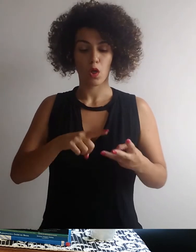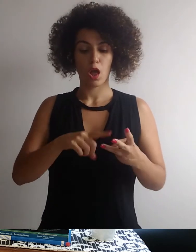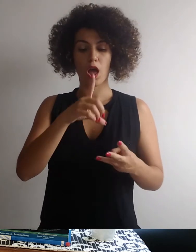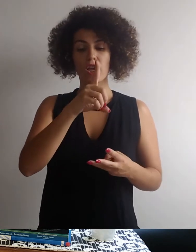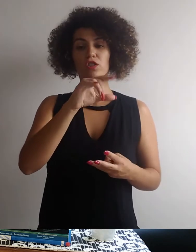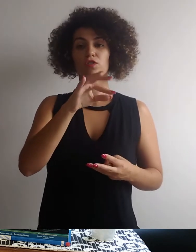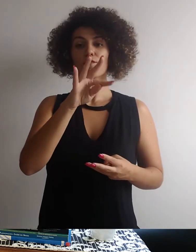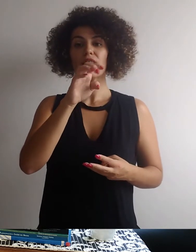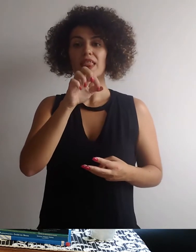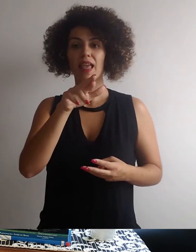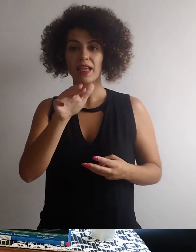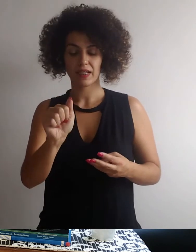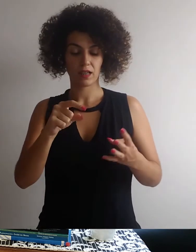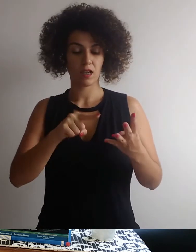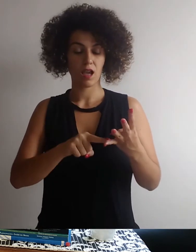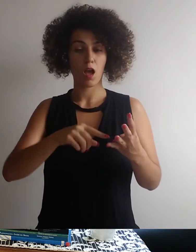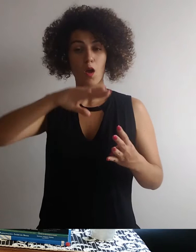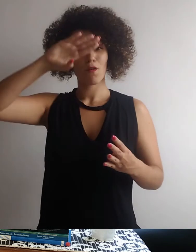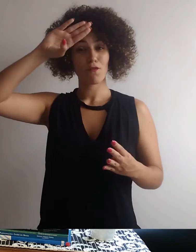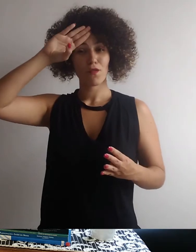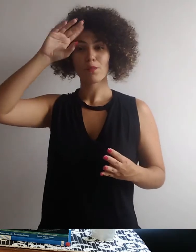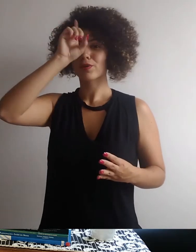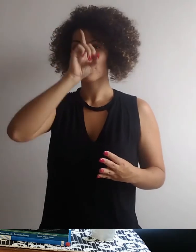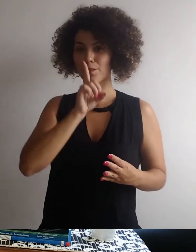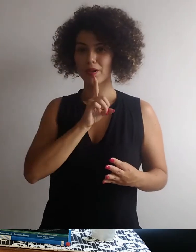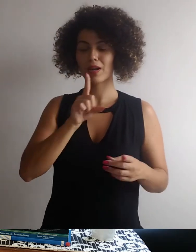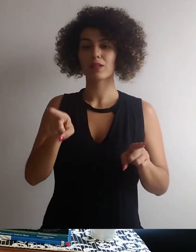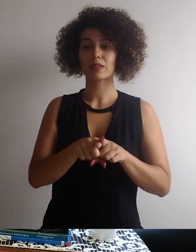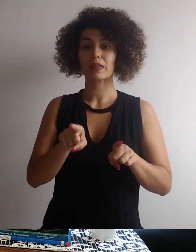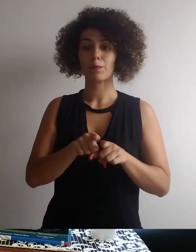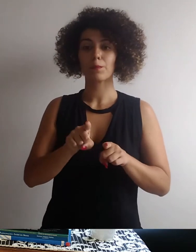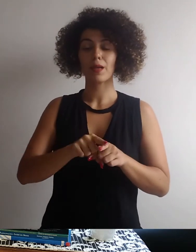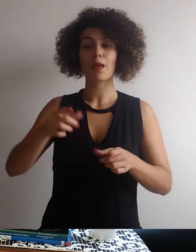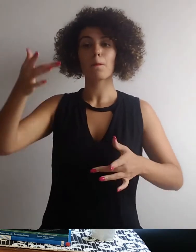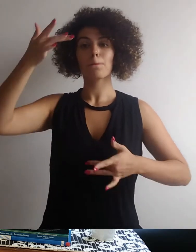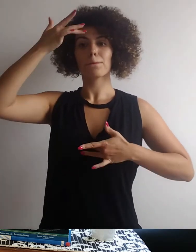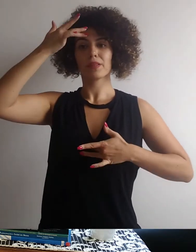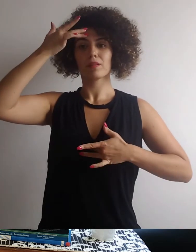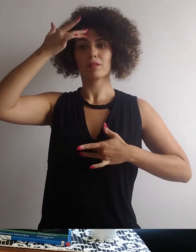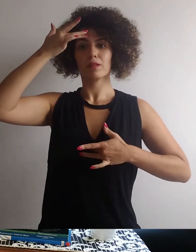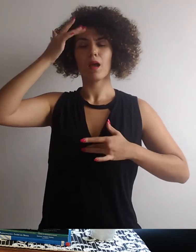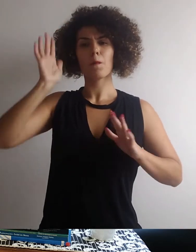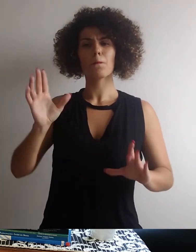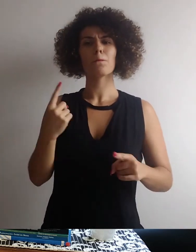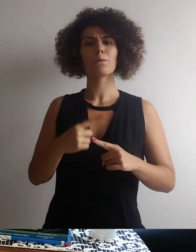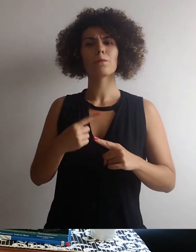diphtheria, yellow fever and malaria. And why were these diseases so common at the time?